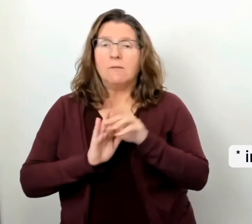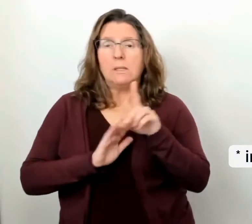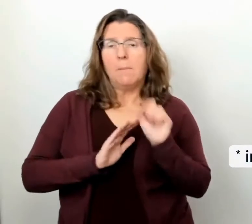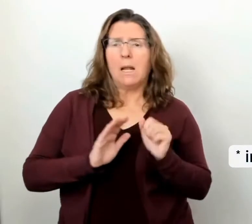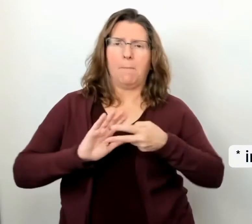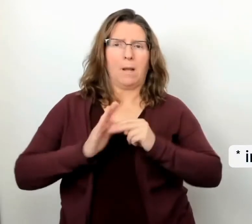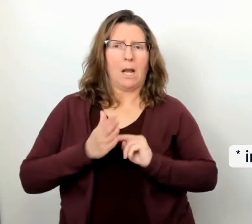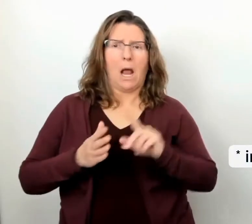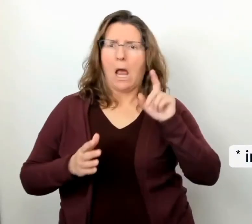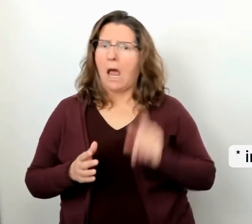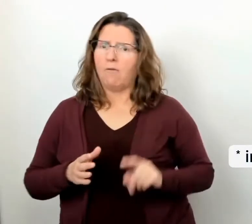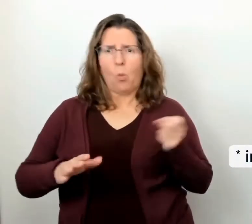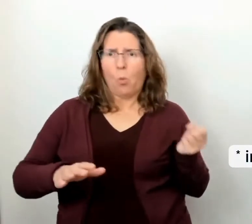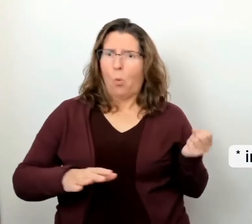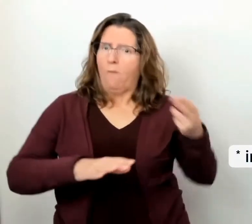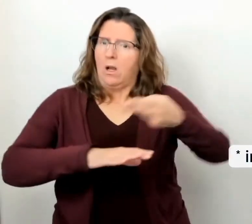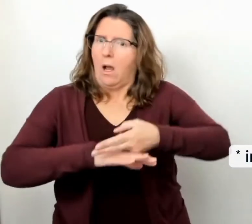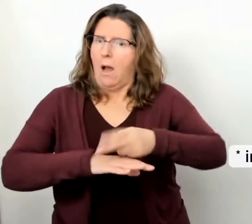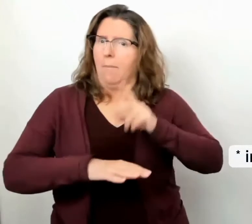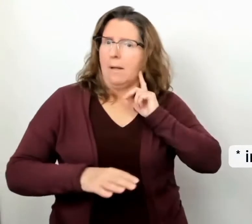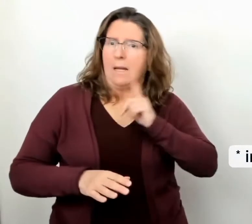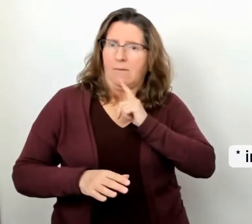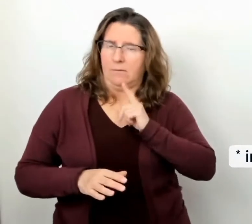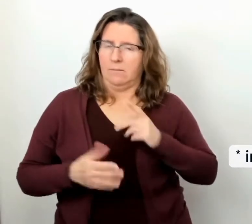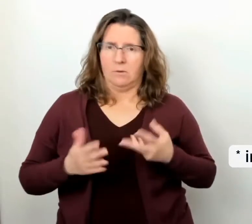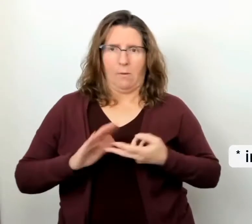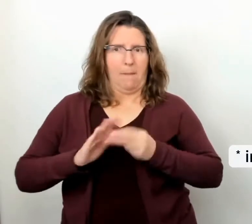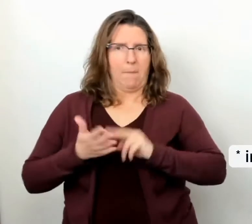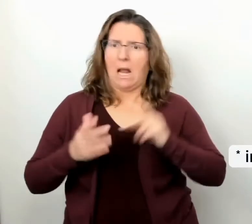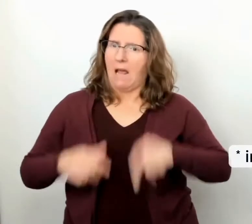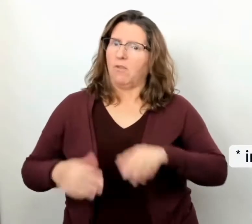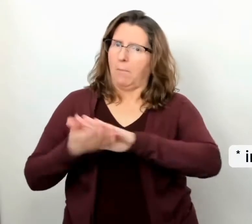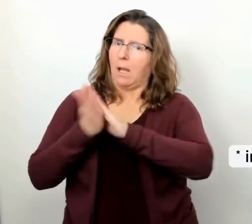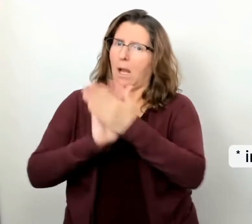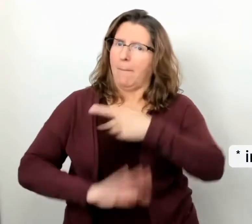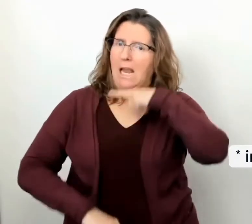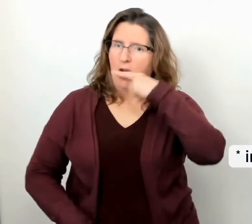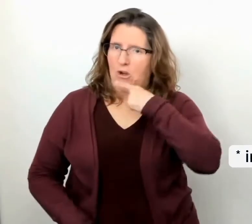Under the old model of disability, we were taught to 'overcome' our disability.